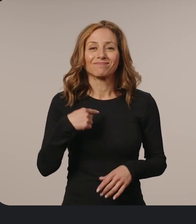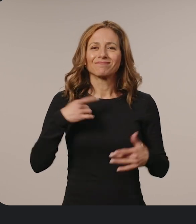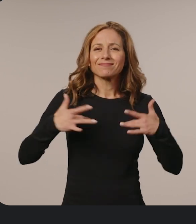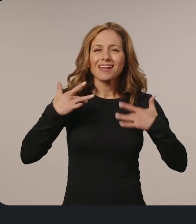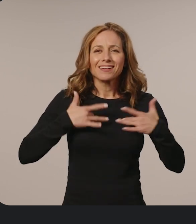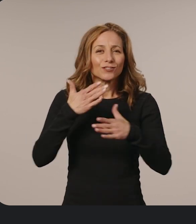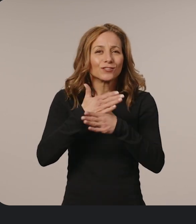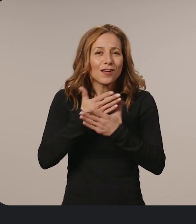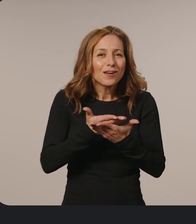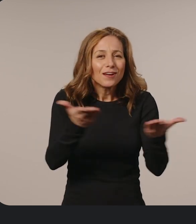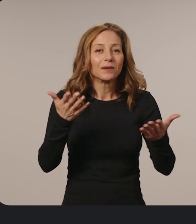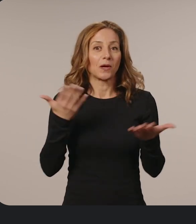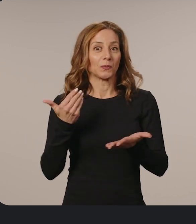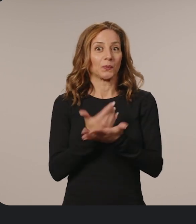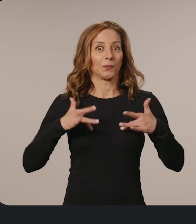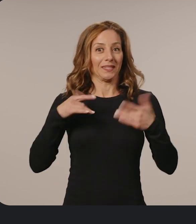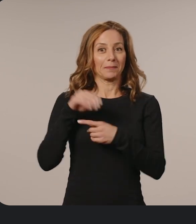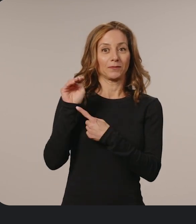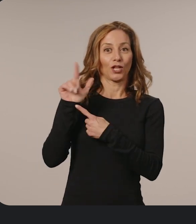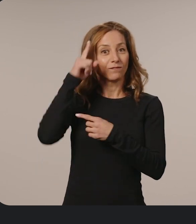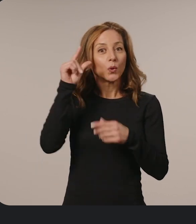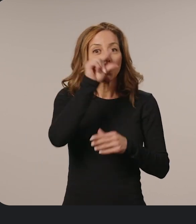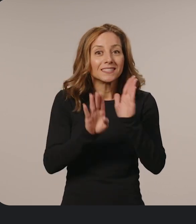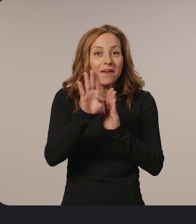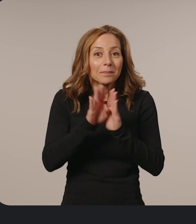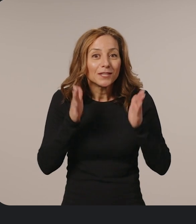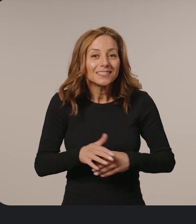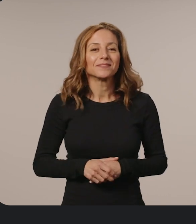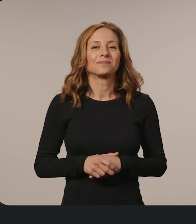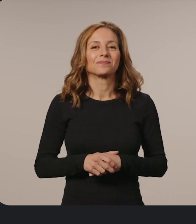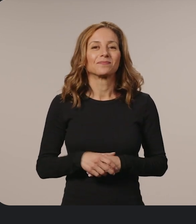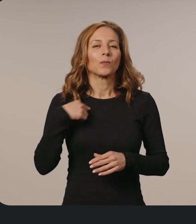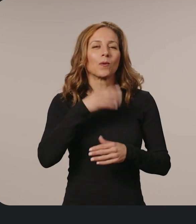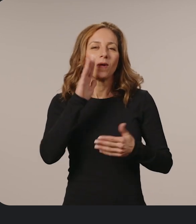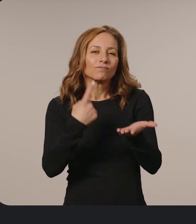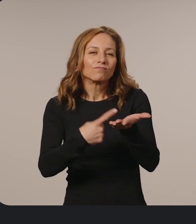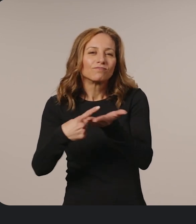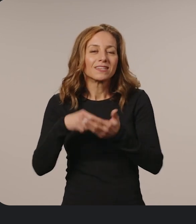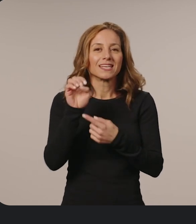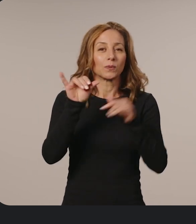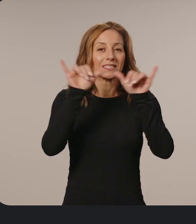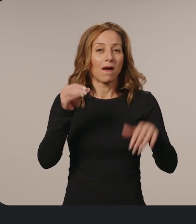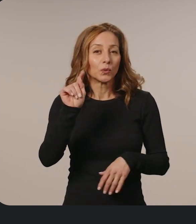I'm really excited to share what's new in machine learning for Google Developers. We'll be going through the ecosystem of tools and APIs